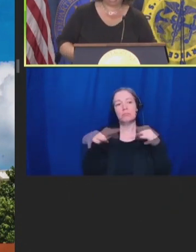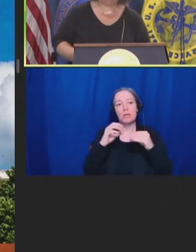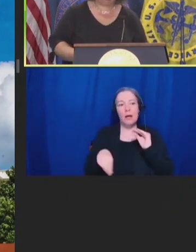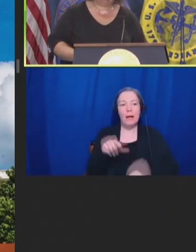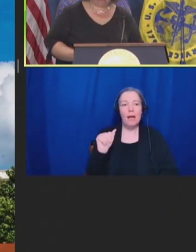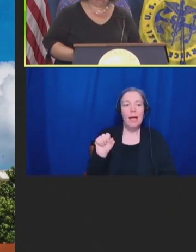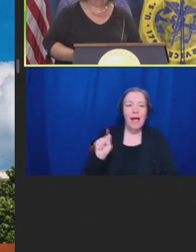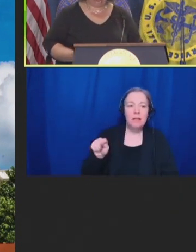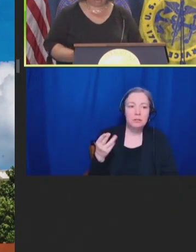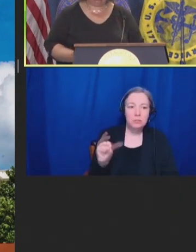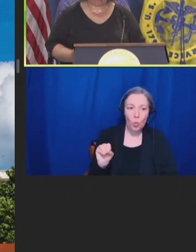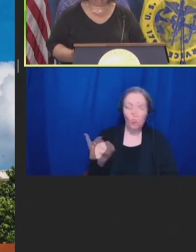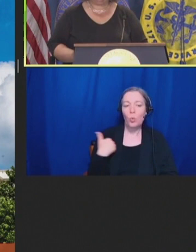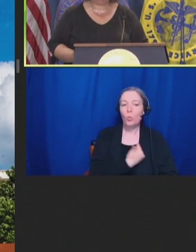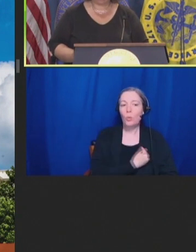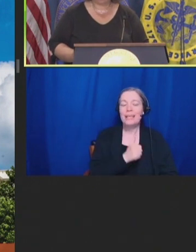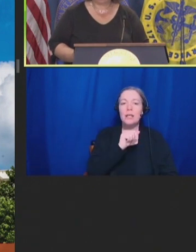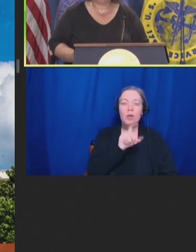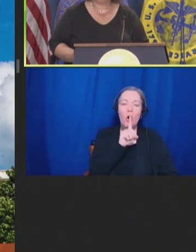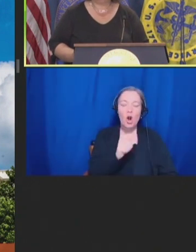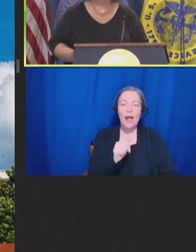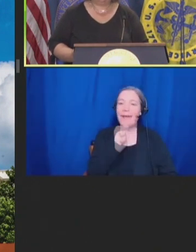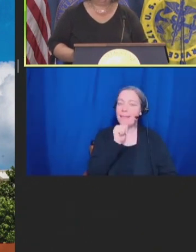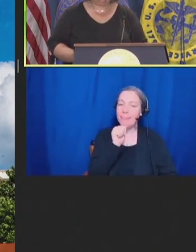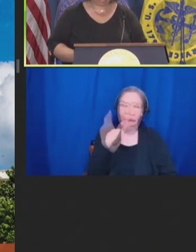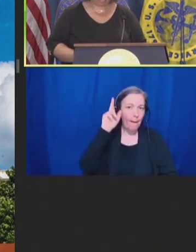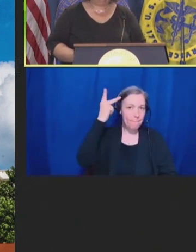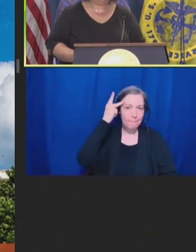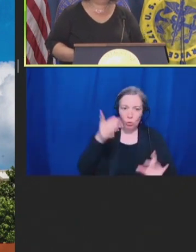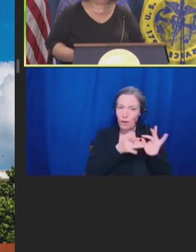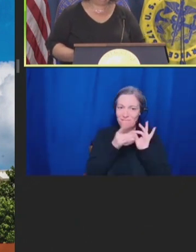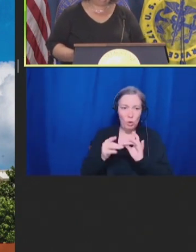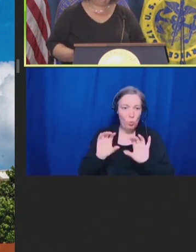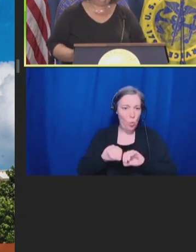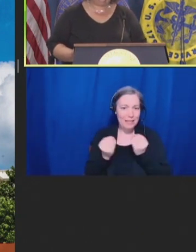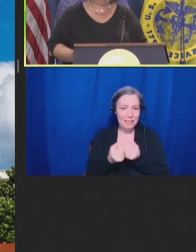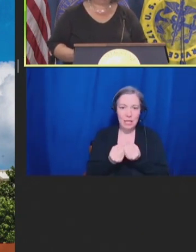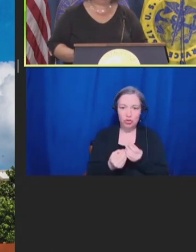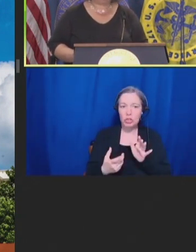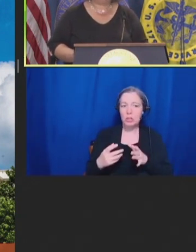representing state health officials across the country, the 59 states, territories, and